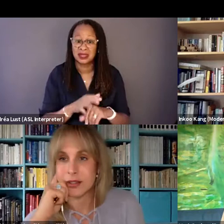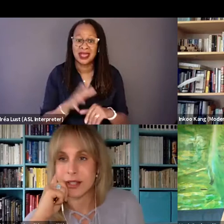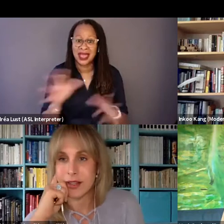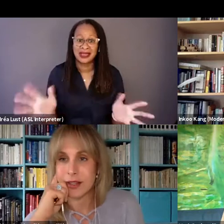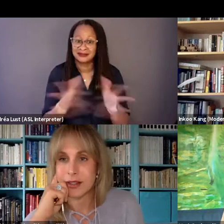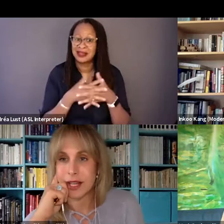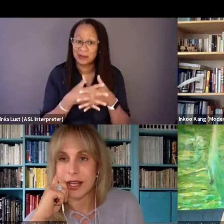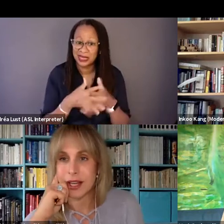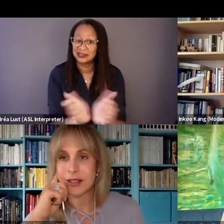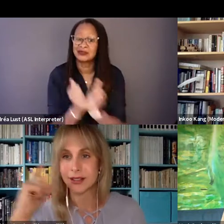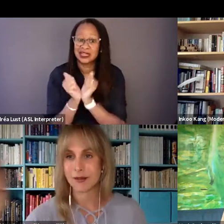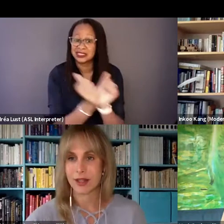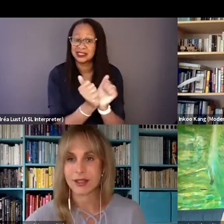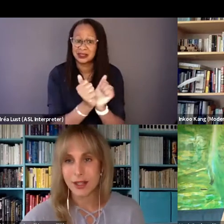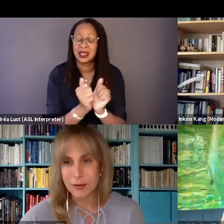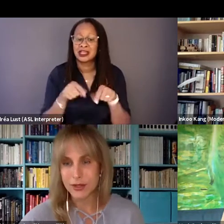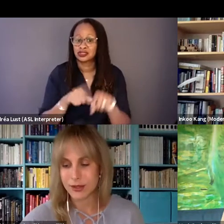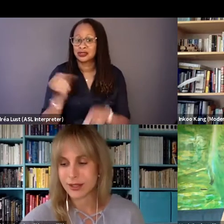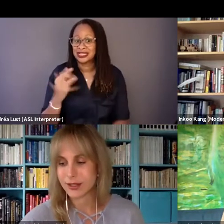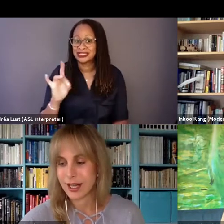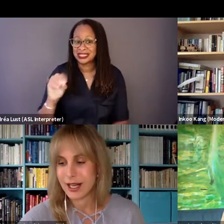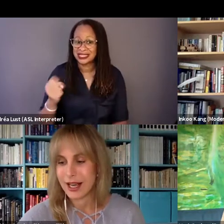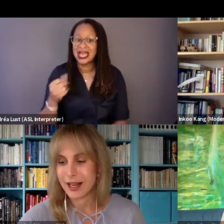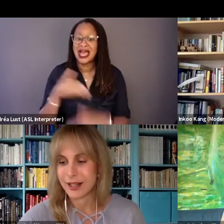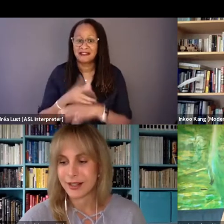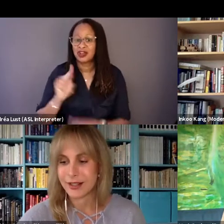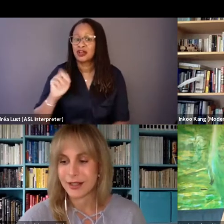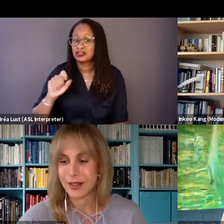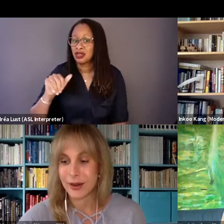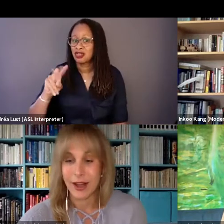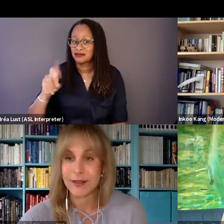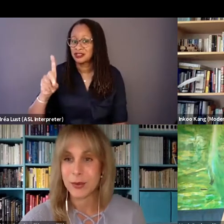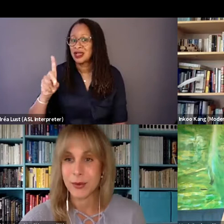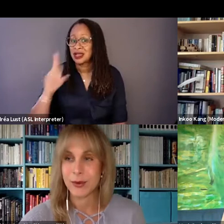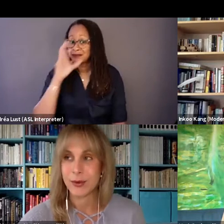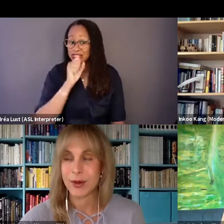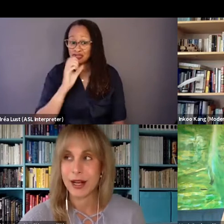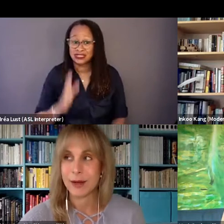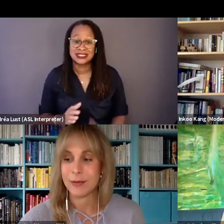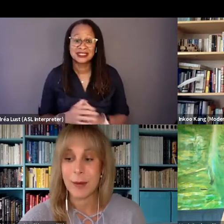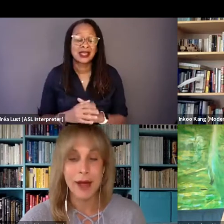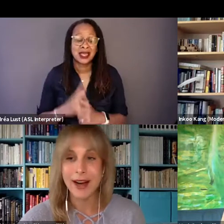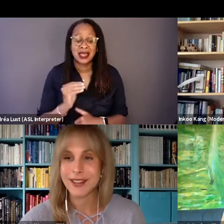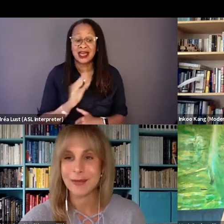in the late '80s after the "Unsolved Mysteries." And their lives were impacted